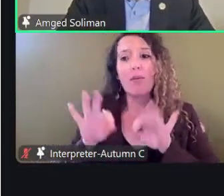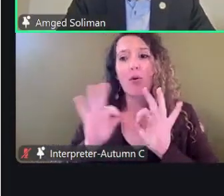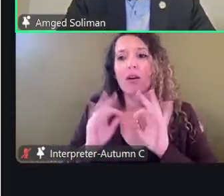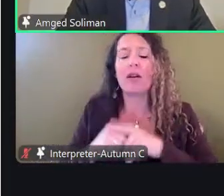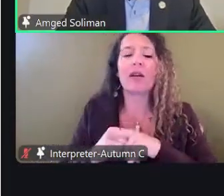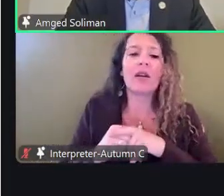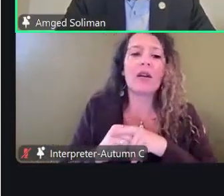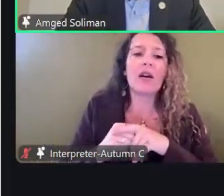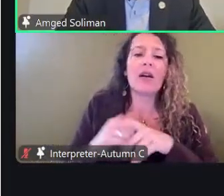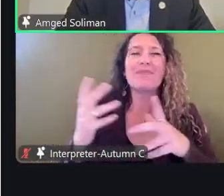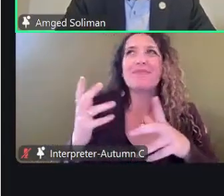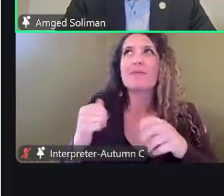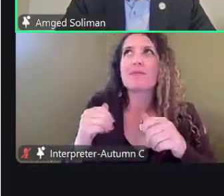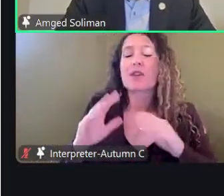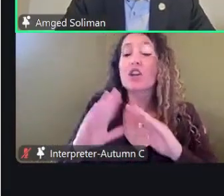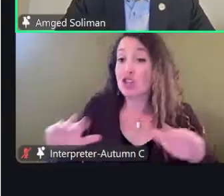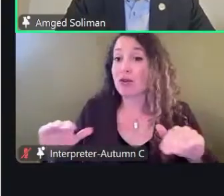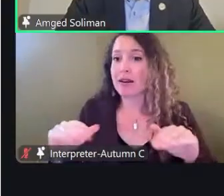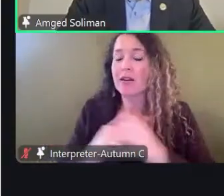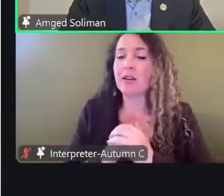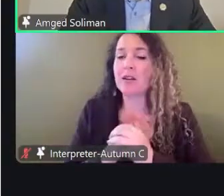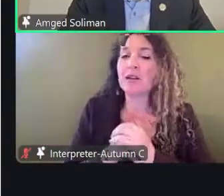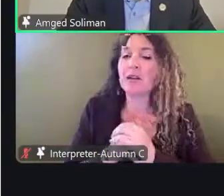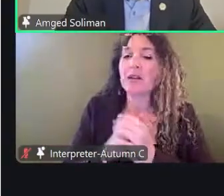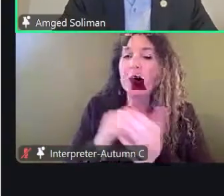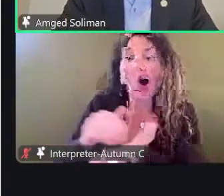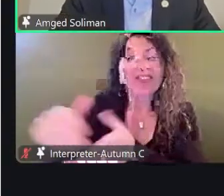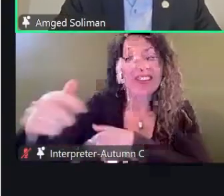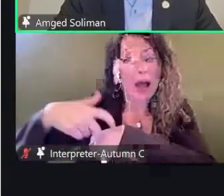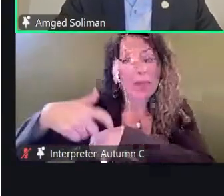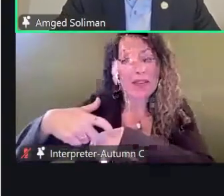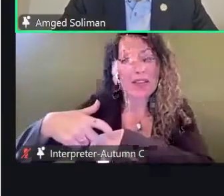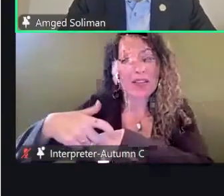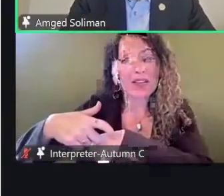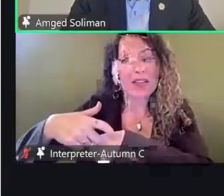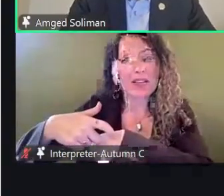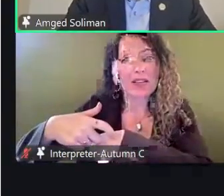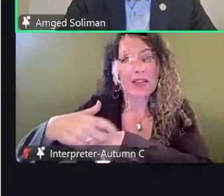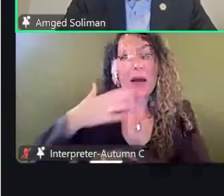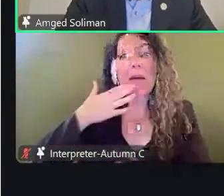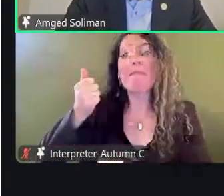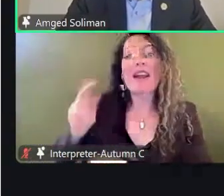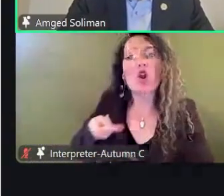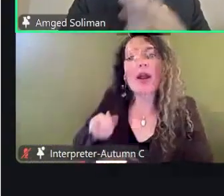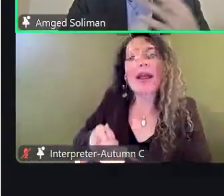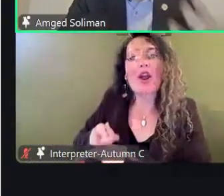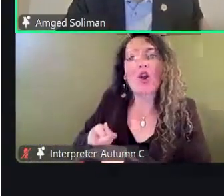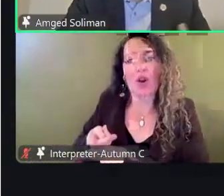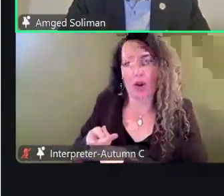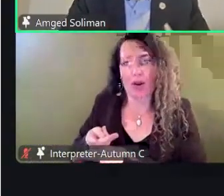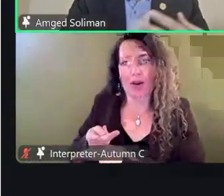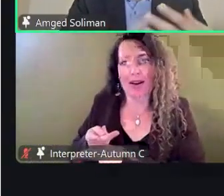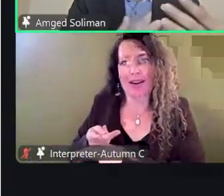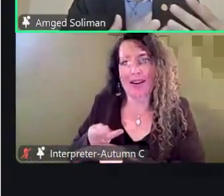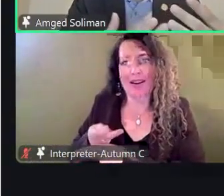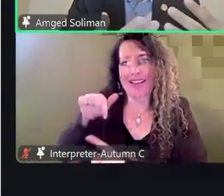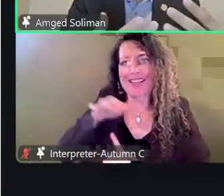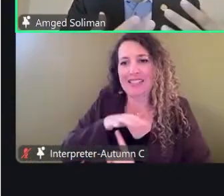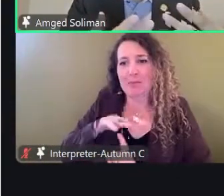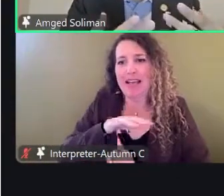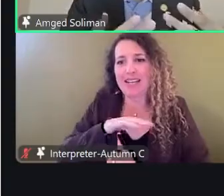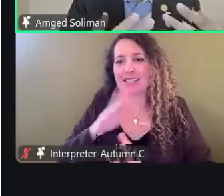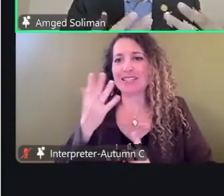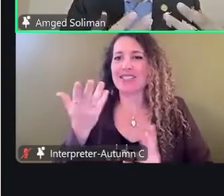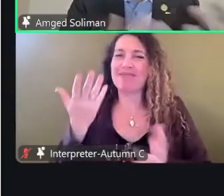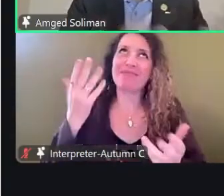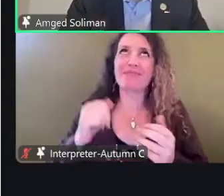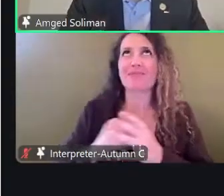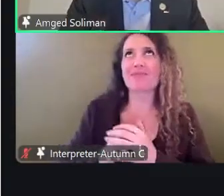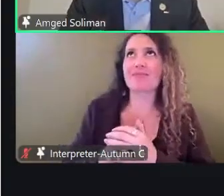uh children oftentimes get better care in this in in in this space that their their their providers